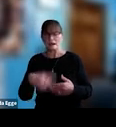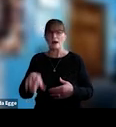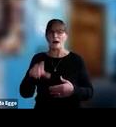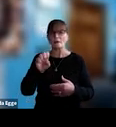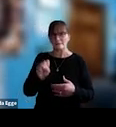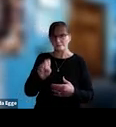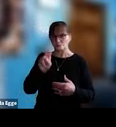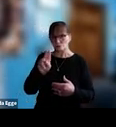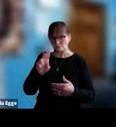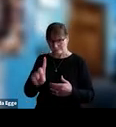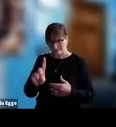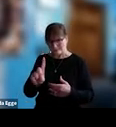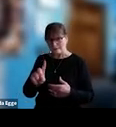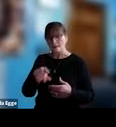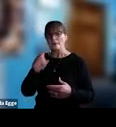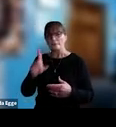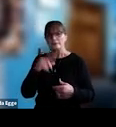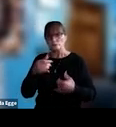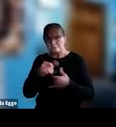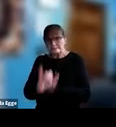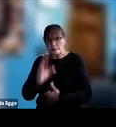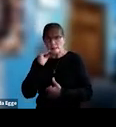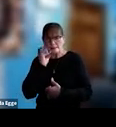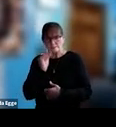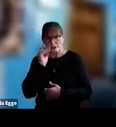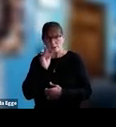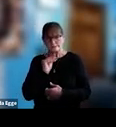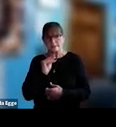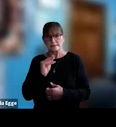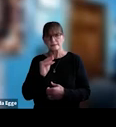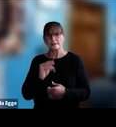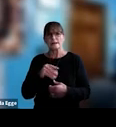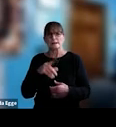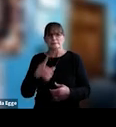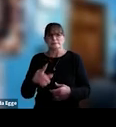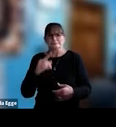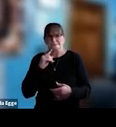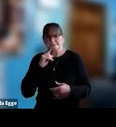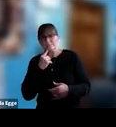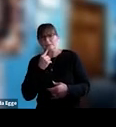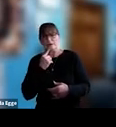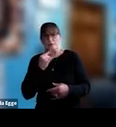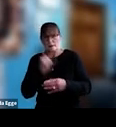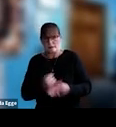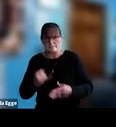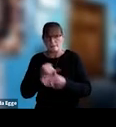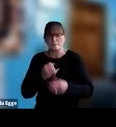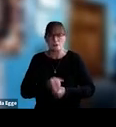that they are still experiencing markedly severe functional impairments caused by the symptoms